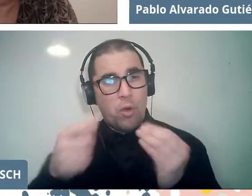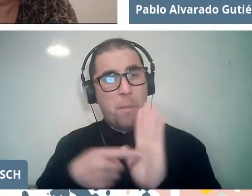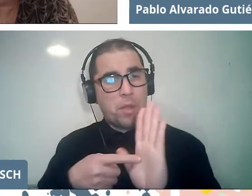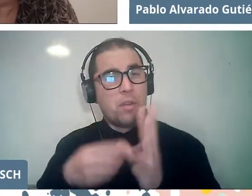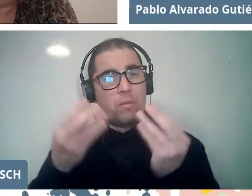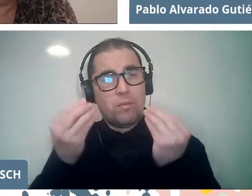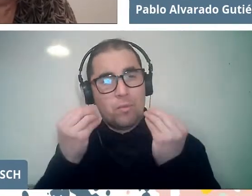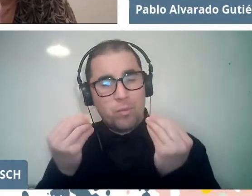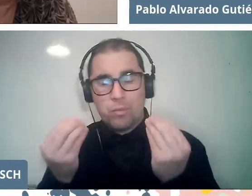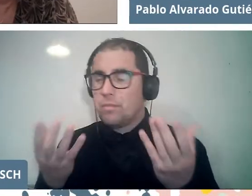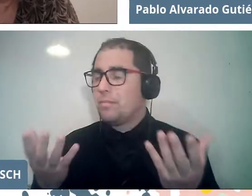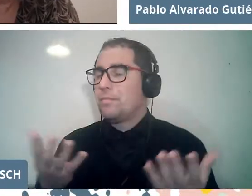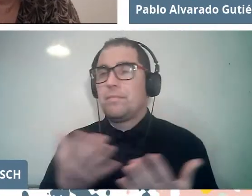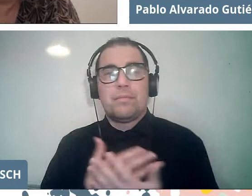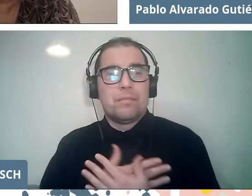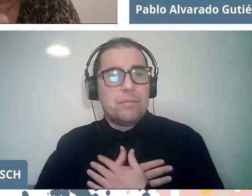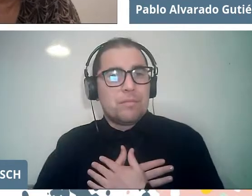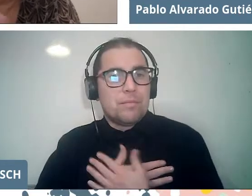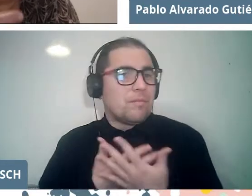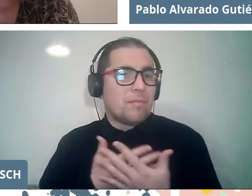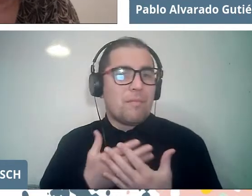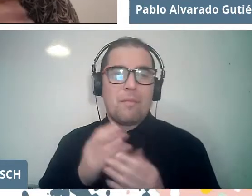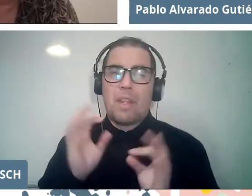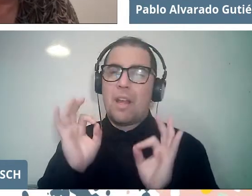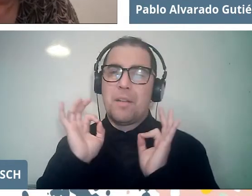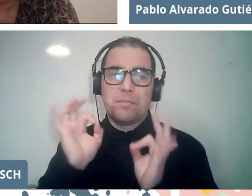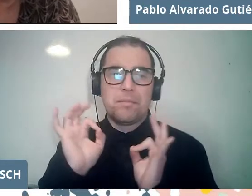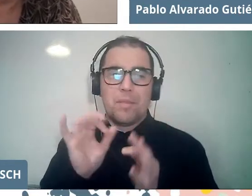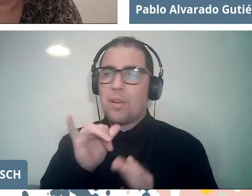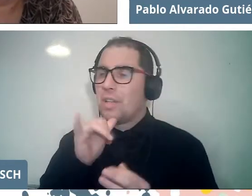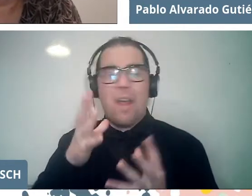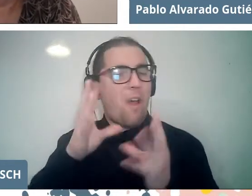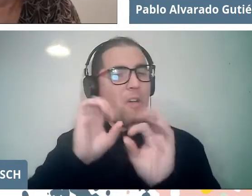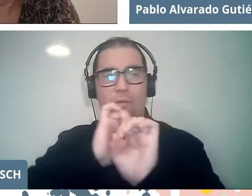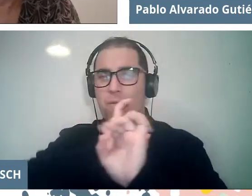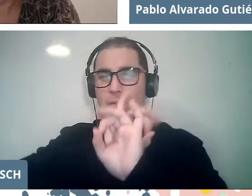I could say invaluable, wonderful.